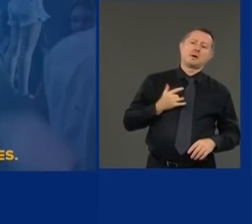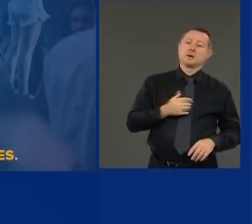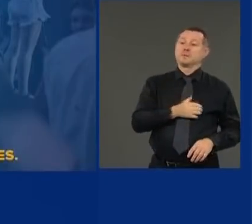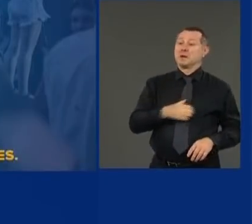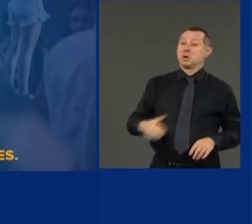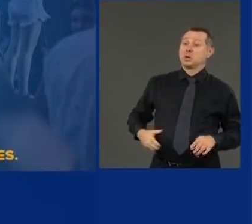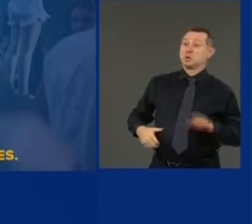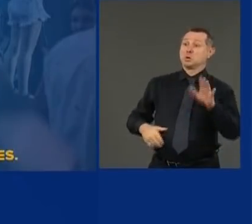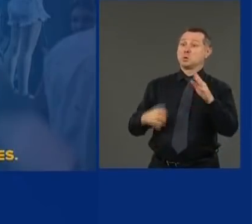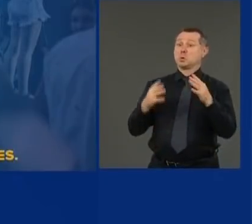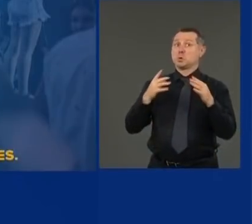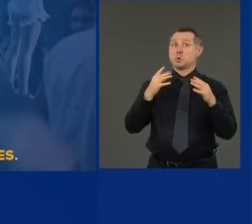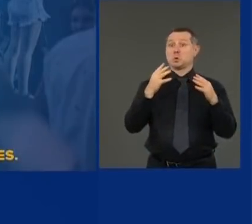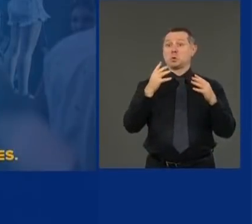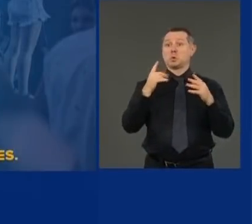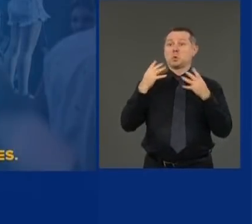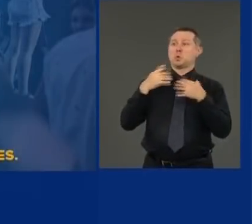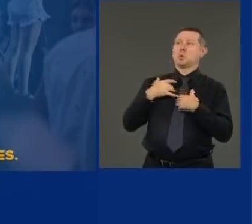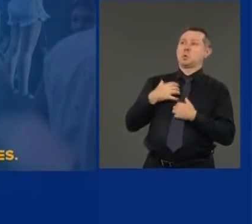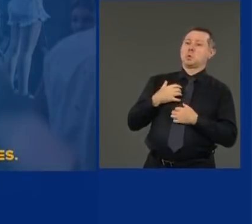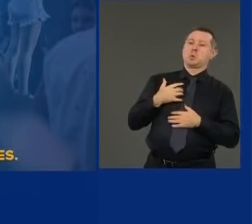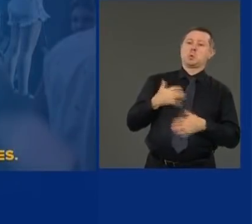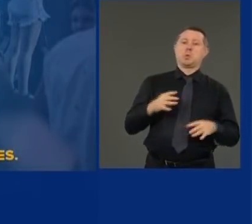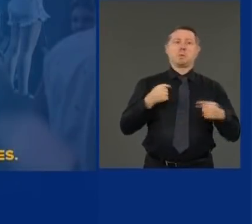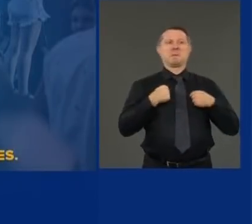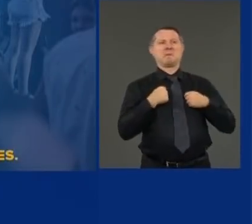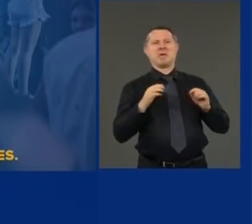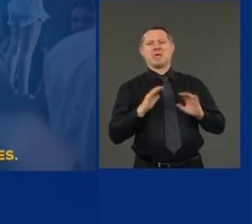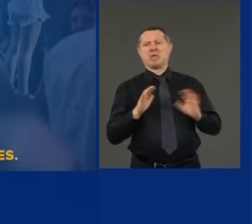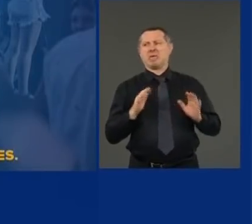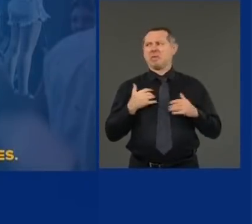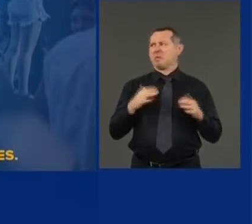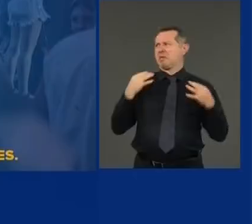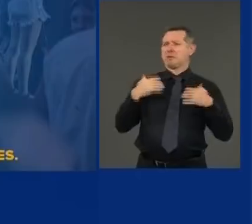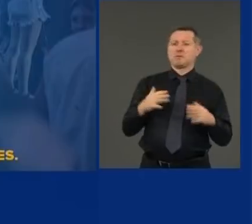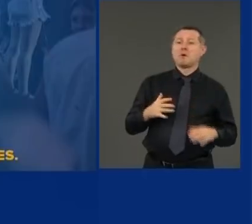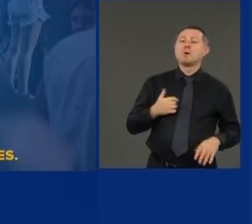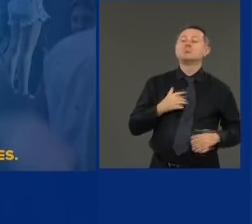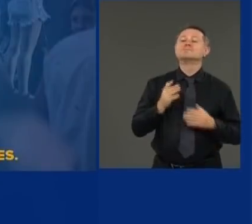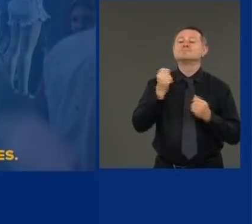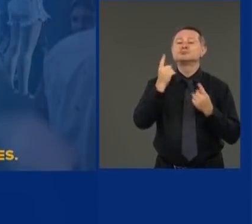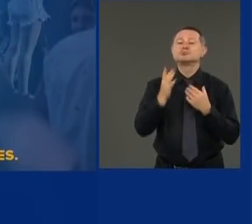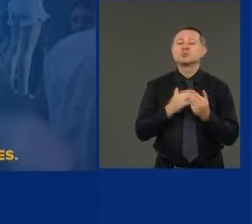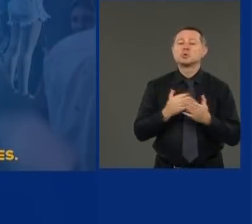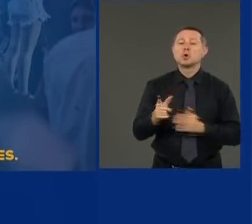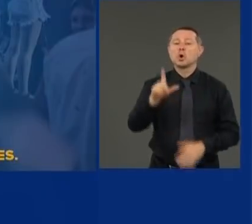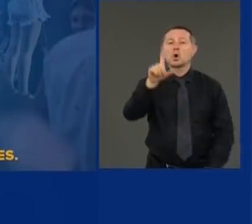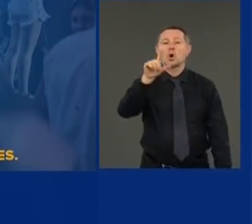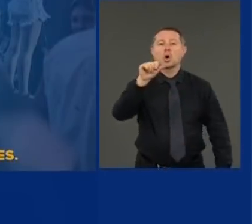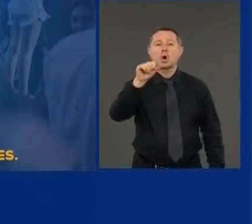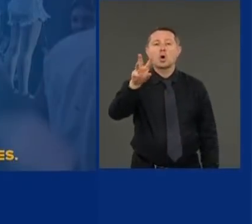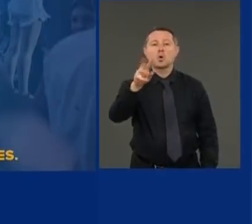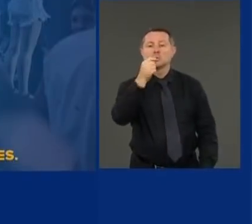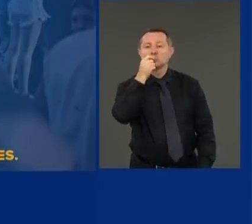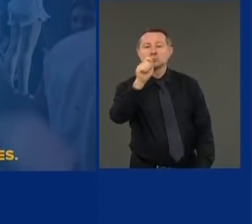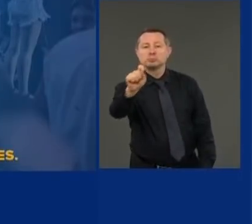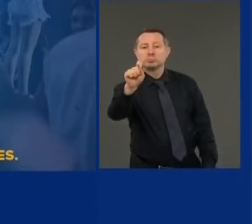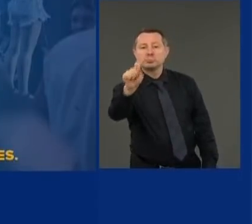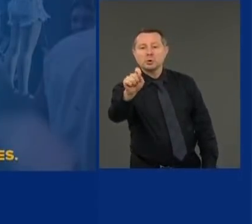I GET IT. I GET THAT POLITICALLY IT'S DIFFICULT FOR THE LOCAL